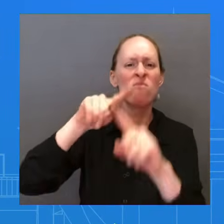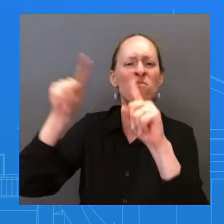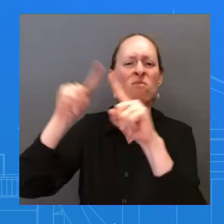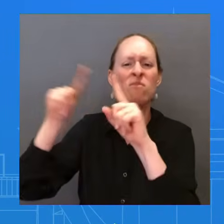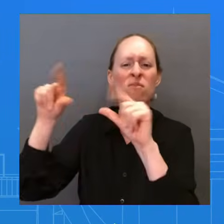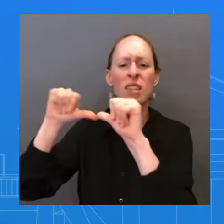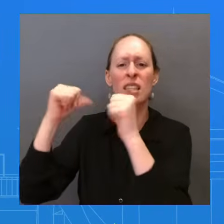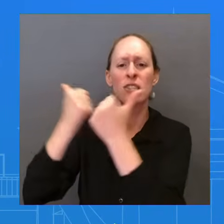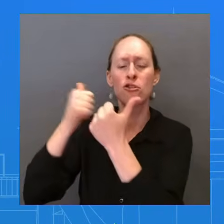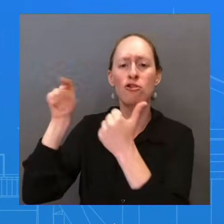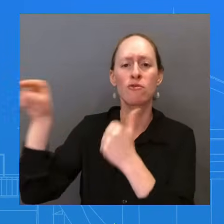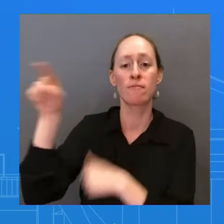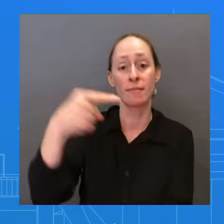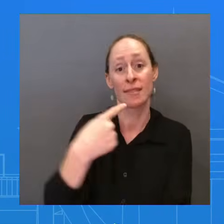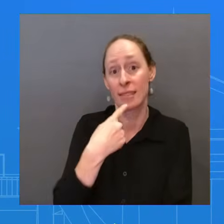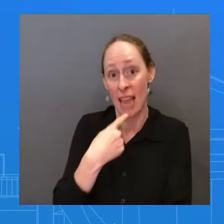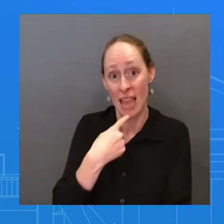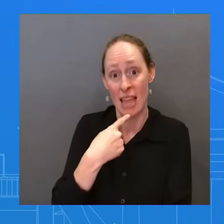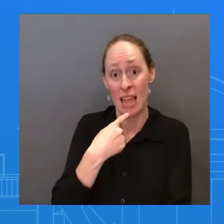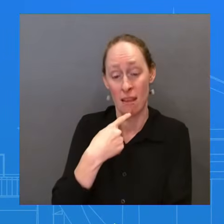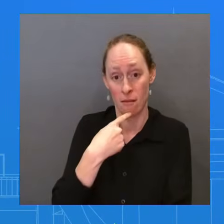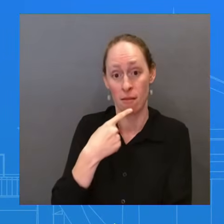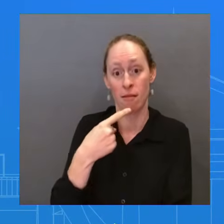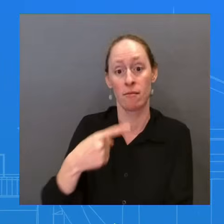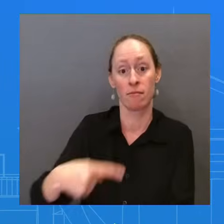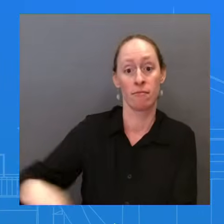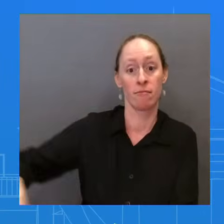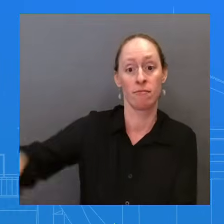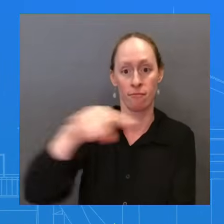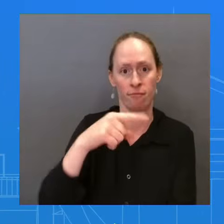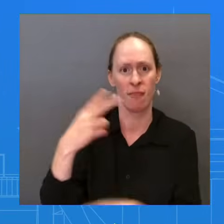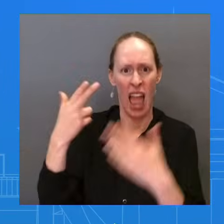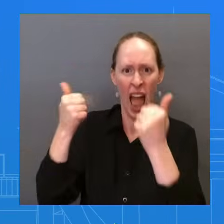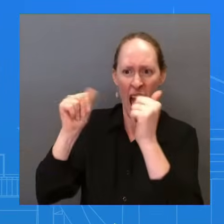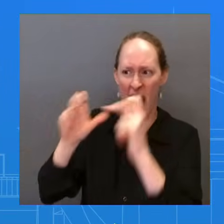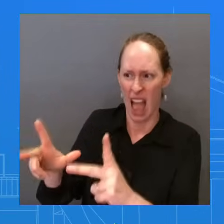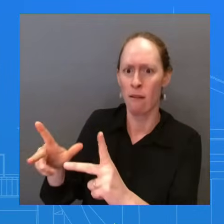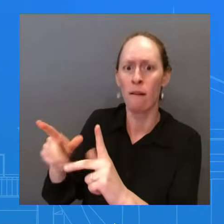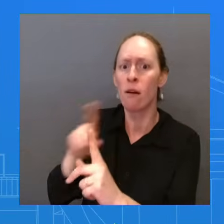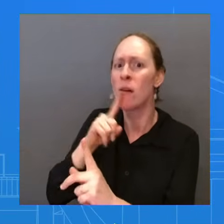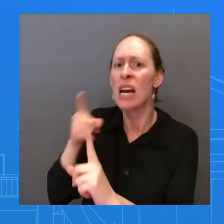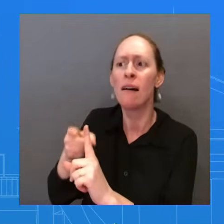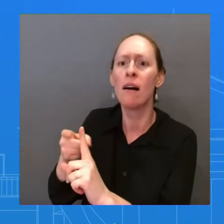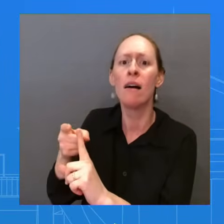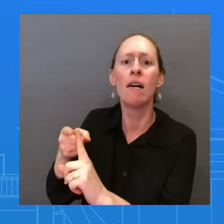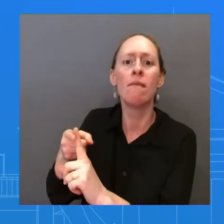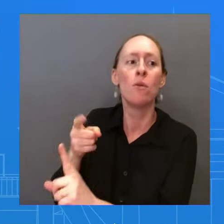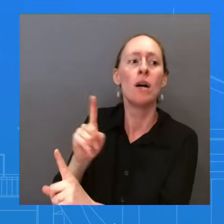targeting U.S. critical infrastructure since 2021. And Microsoft described it